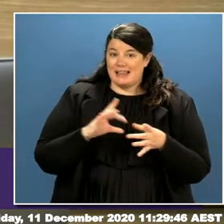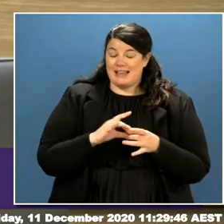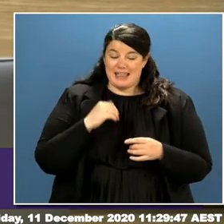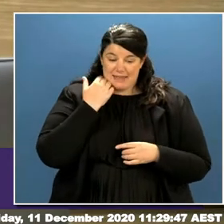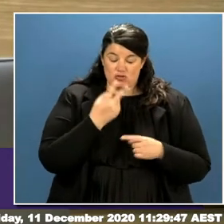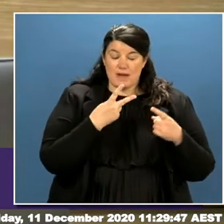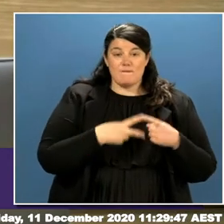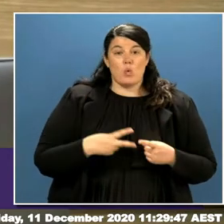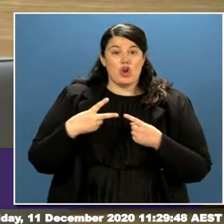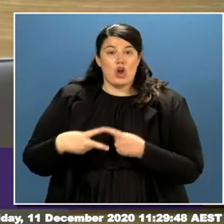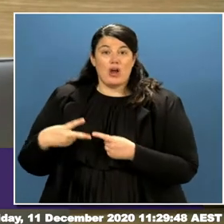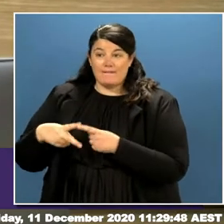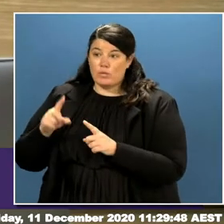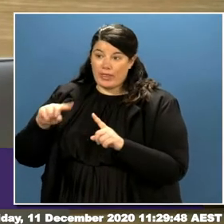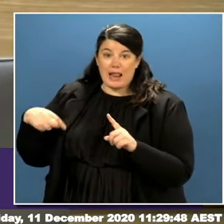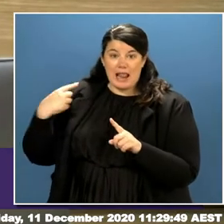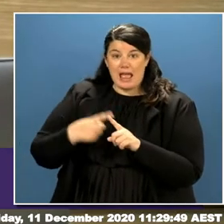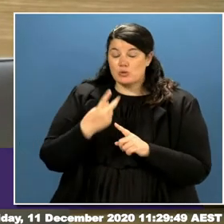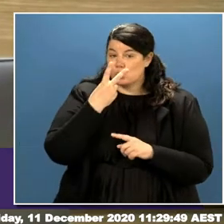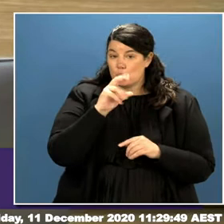fortnight for the last 20 years.